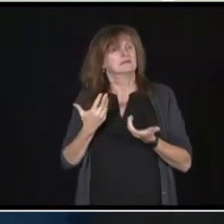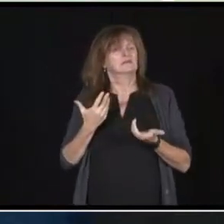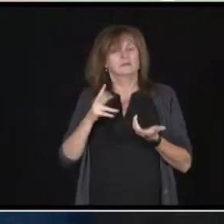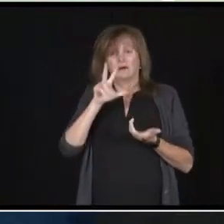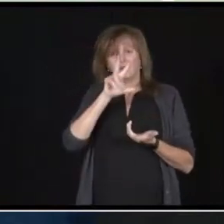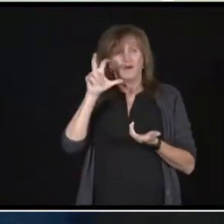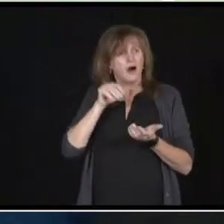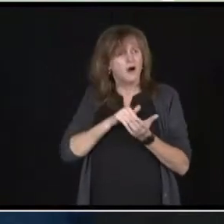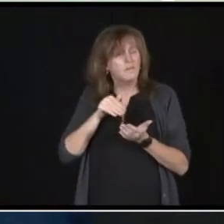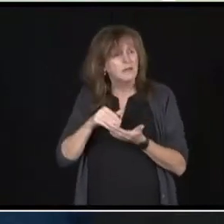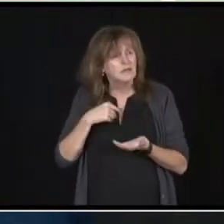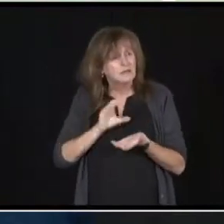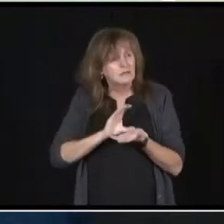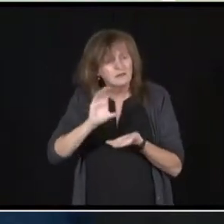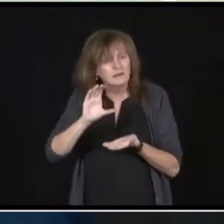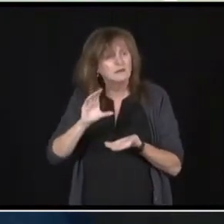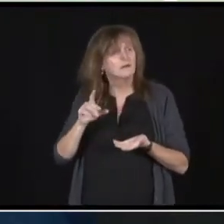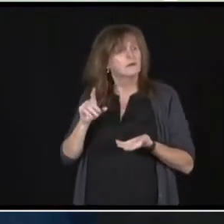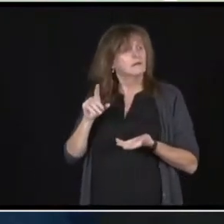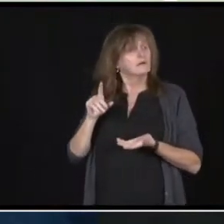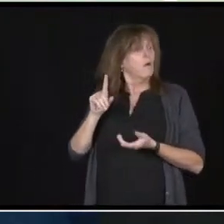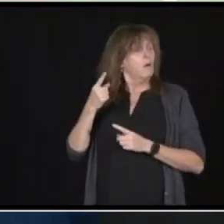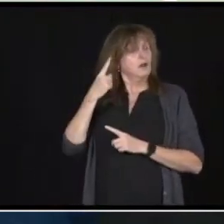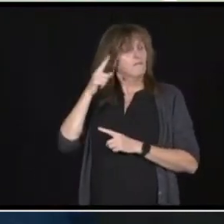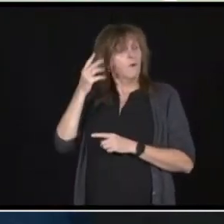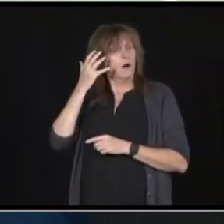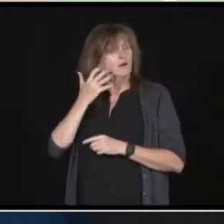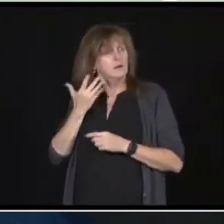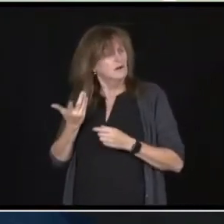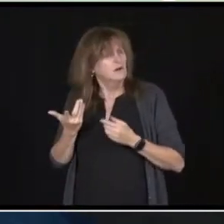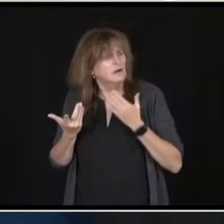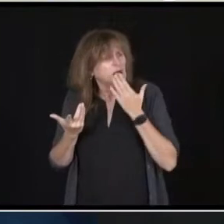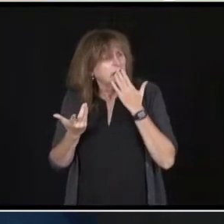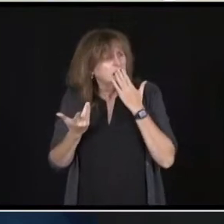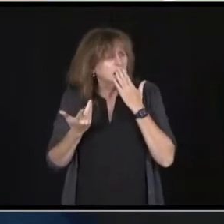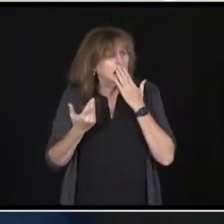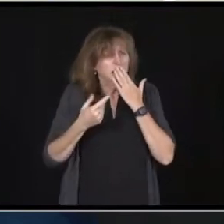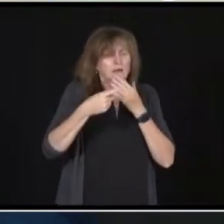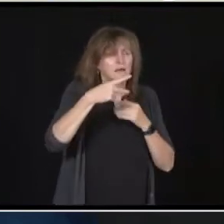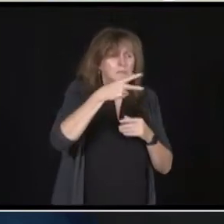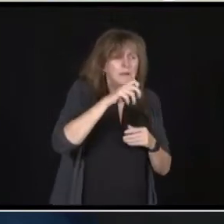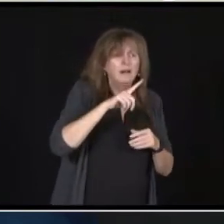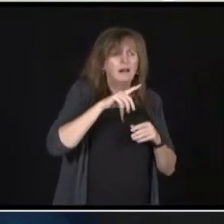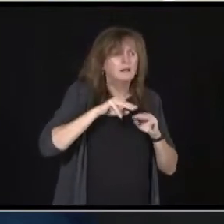And we are throwing everything we can at them. And by the way, that's major legality put out